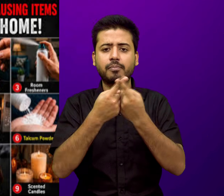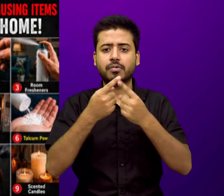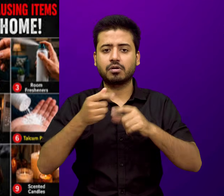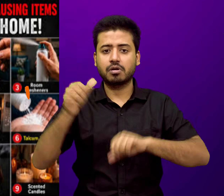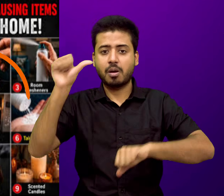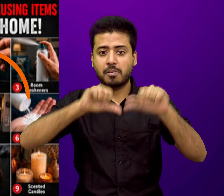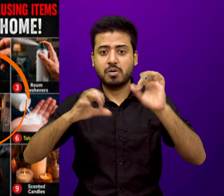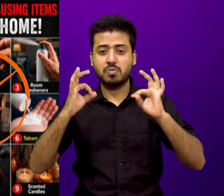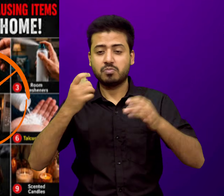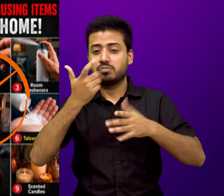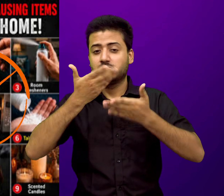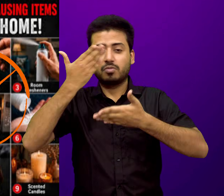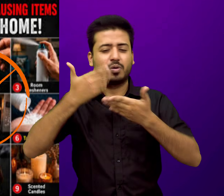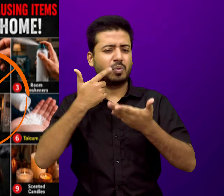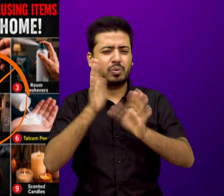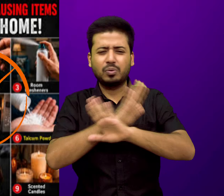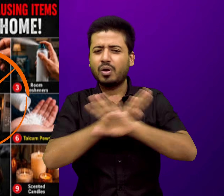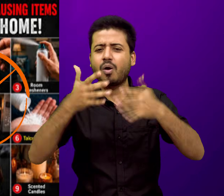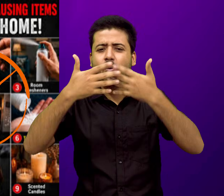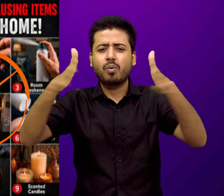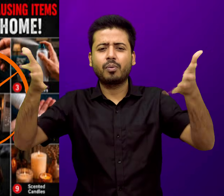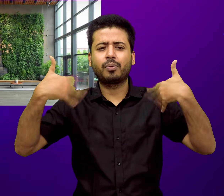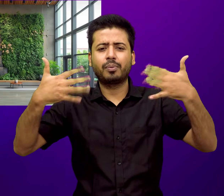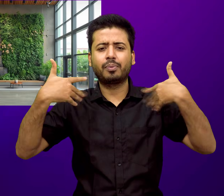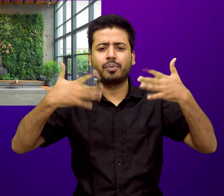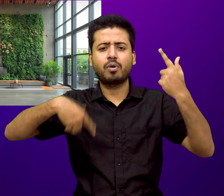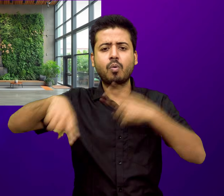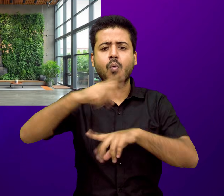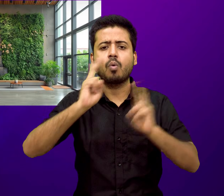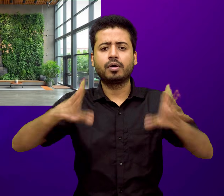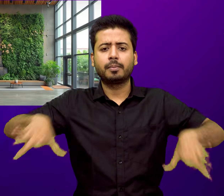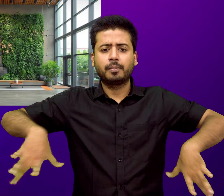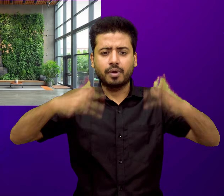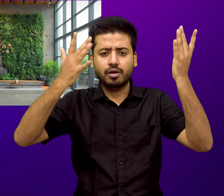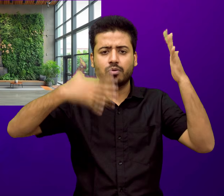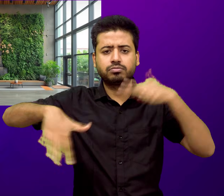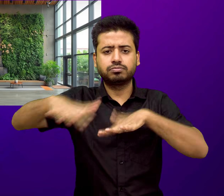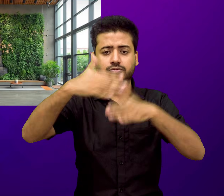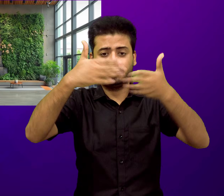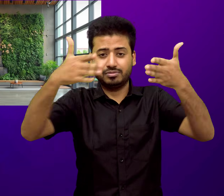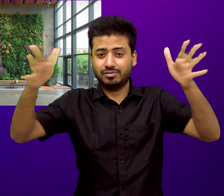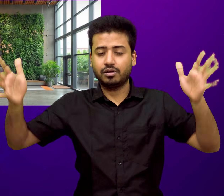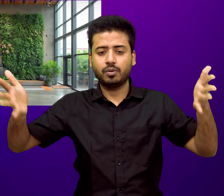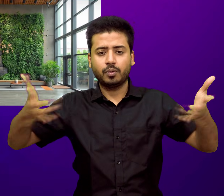sensitive areas carries potential cellular risks linked to certain cancers. Hair dyes. Frequent